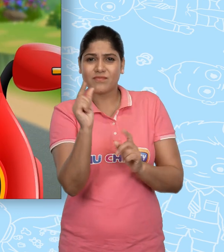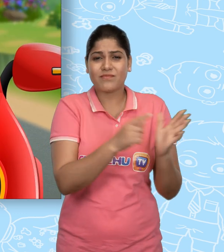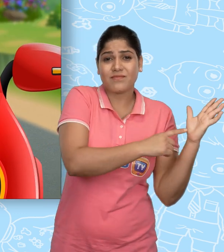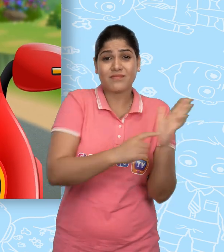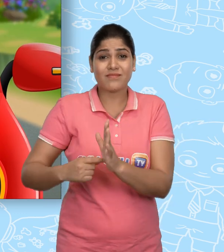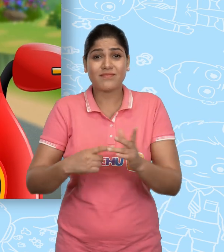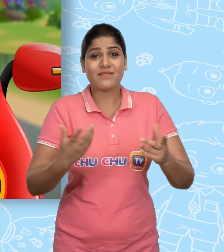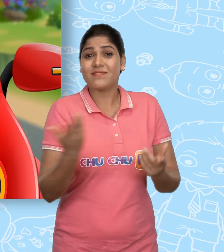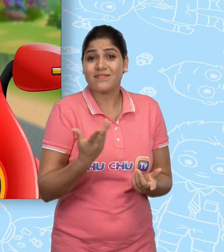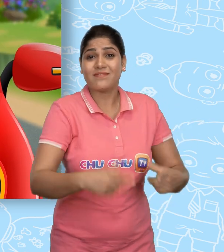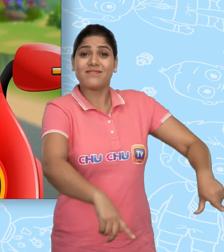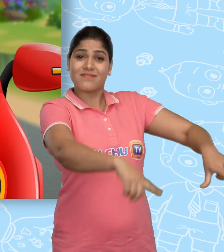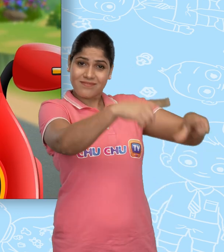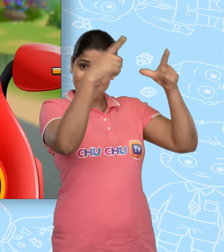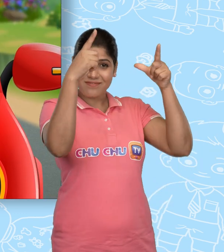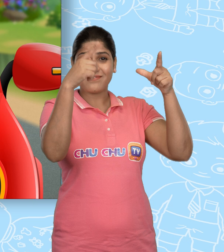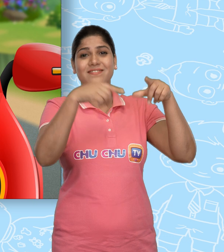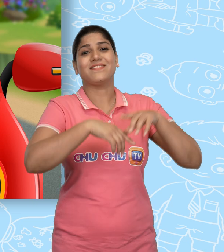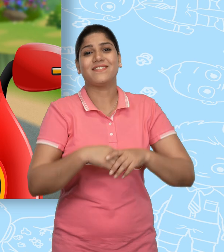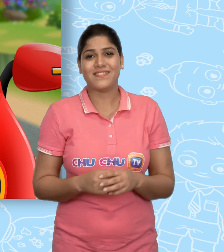She wanted to show Baby Taku a tree.